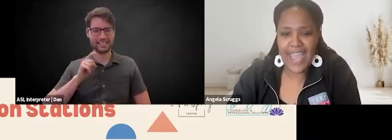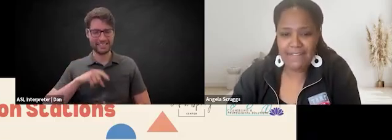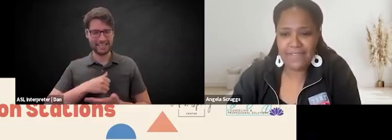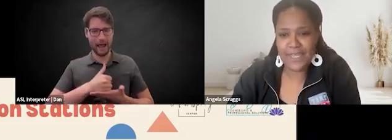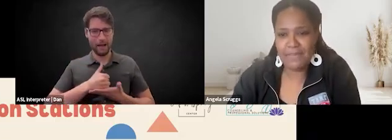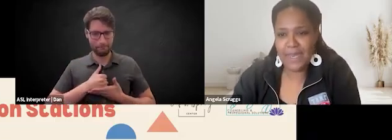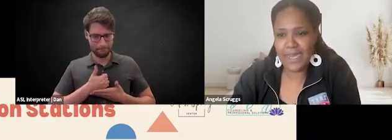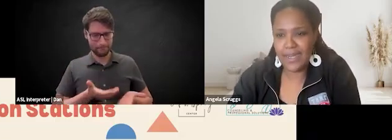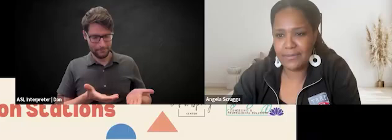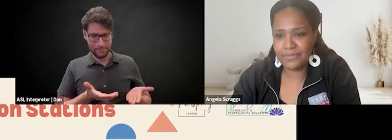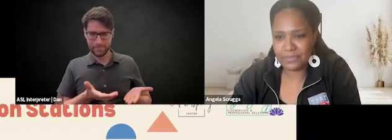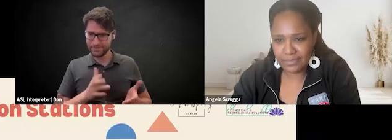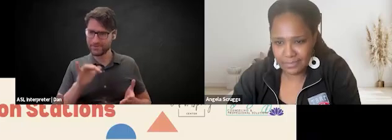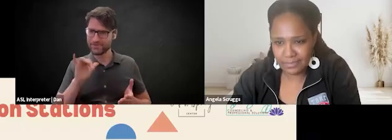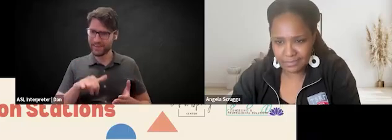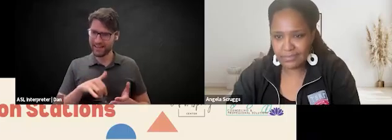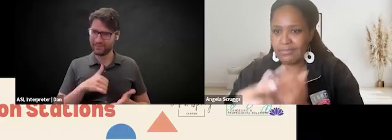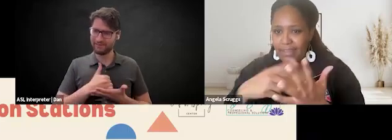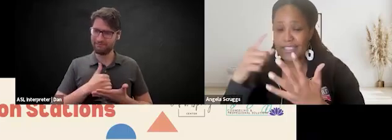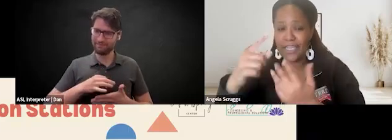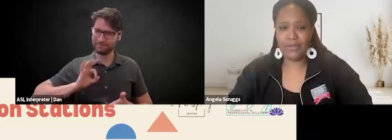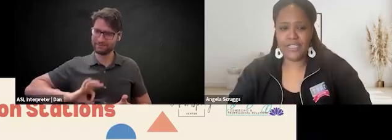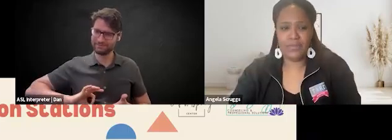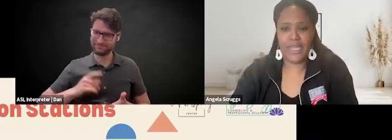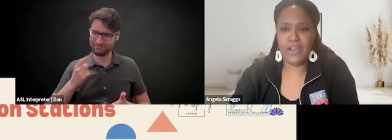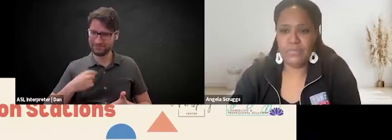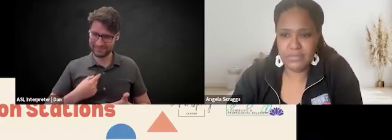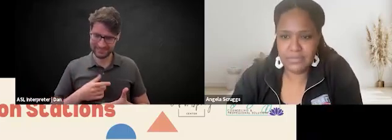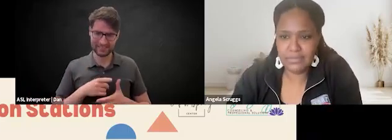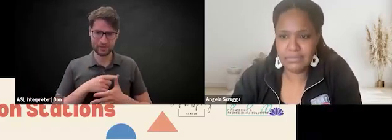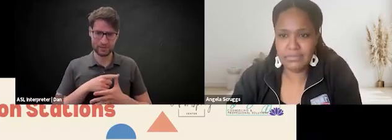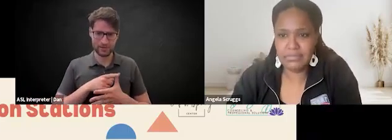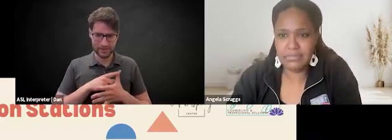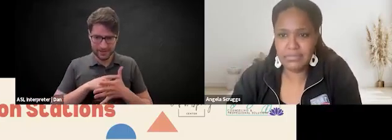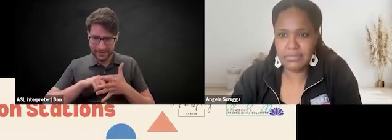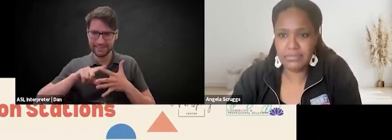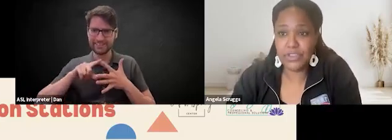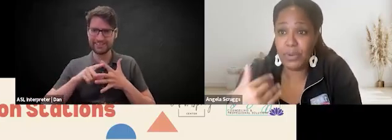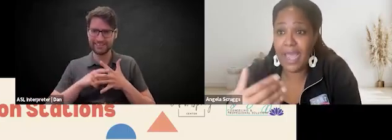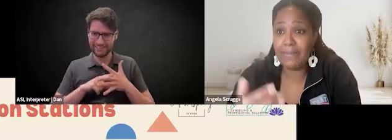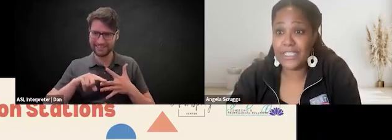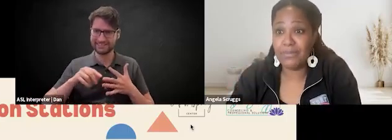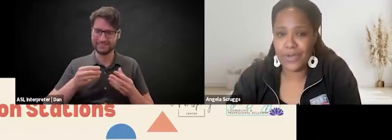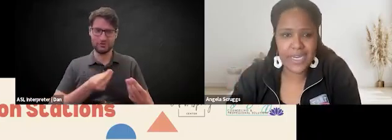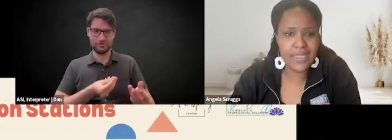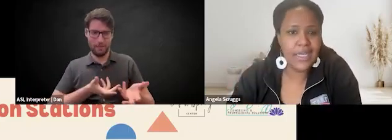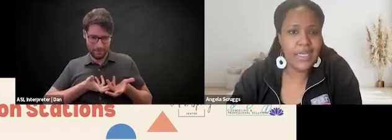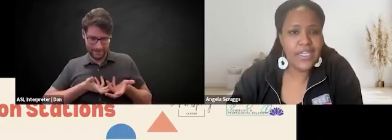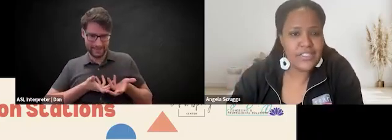to have them, um... tell me to help-- to remind me to breathe.